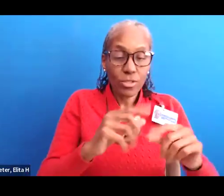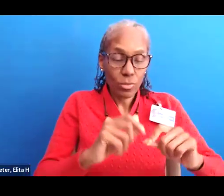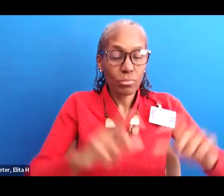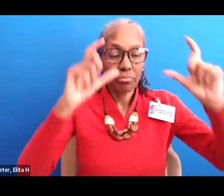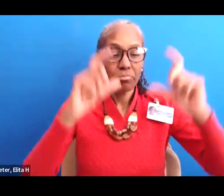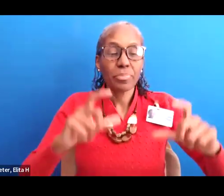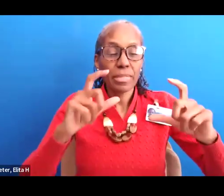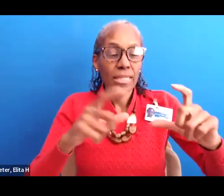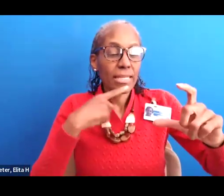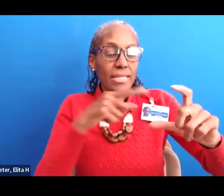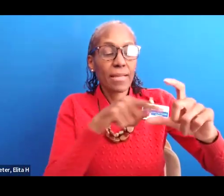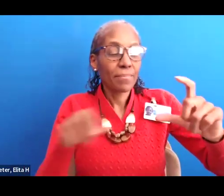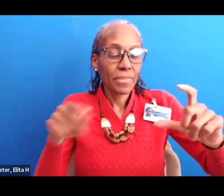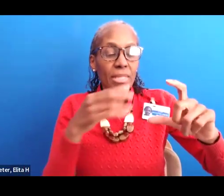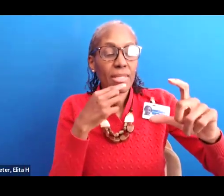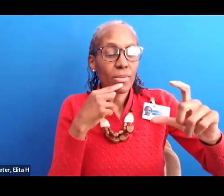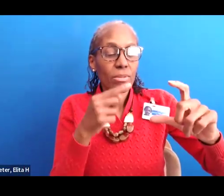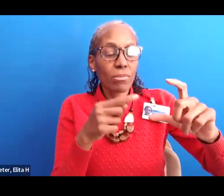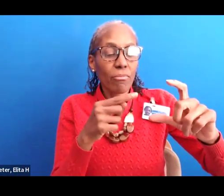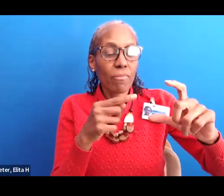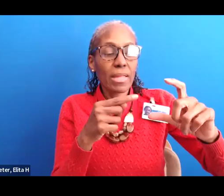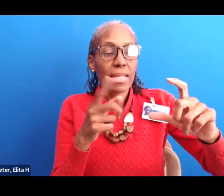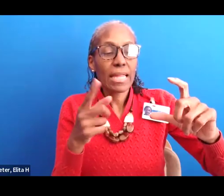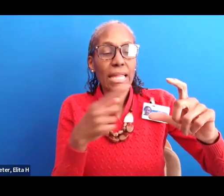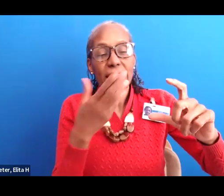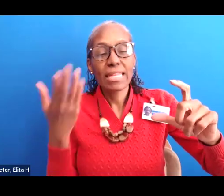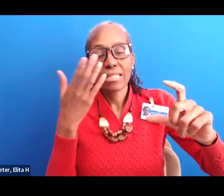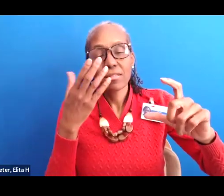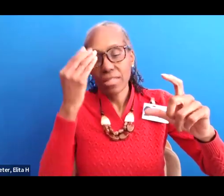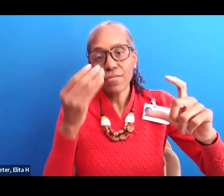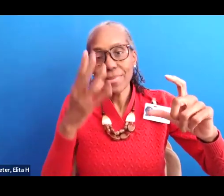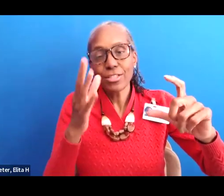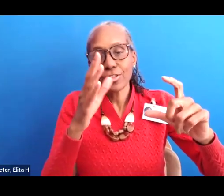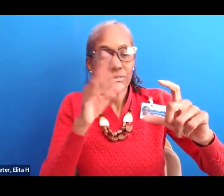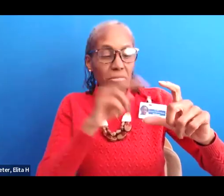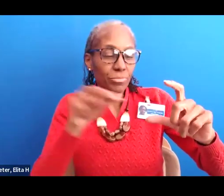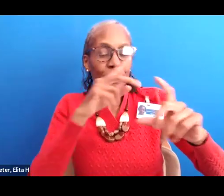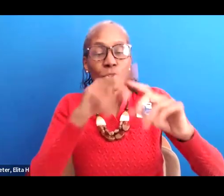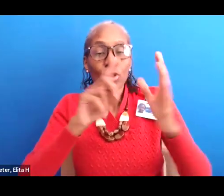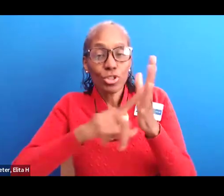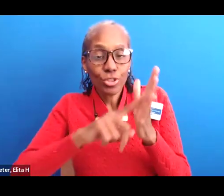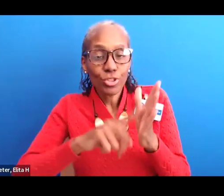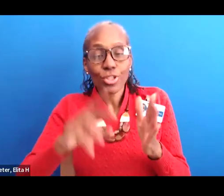It'll probably be coming up here, but there's all these information sheets, you can look up anything at the Reeve Foundation.